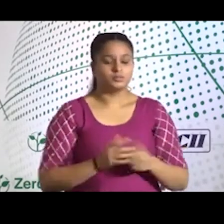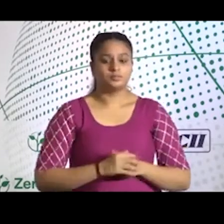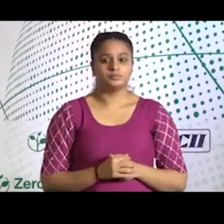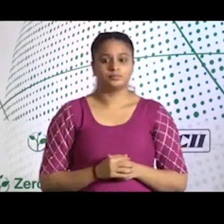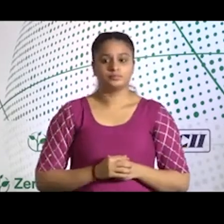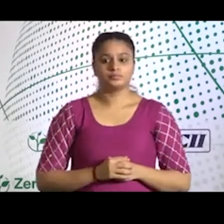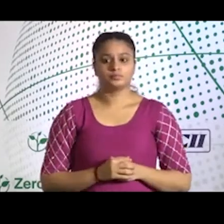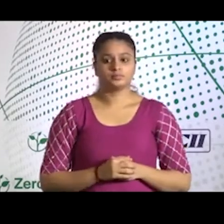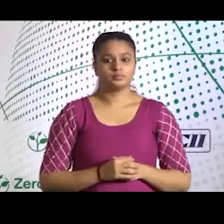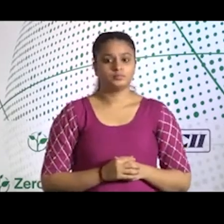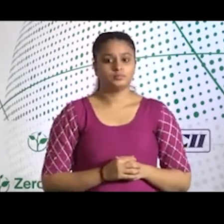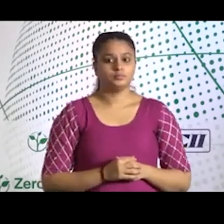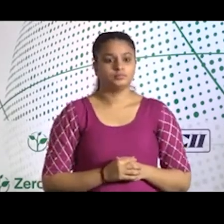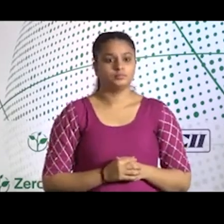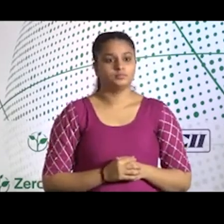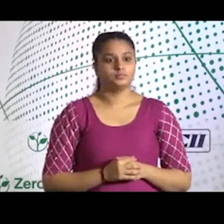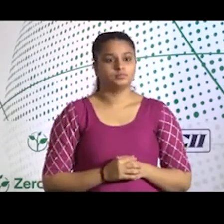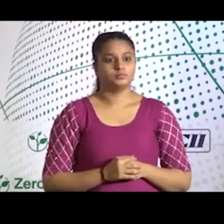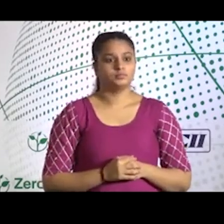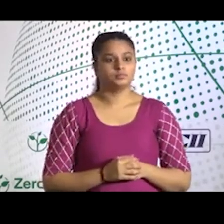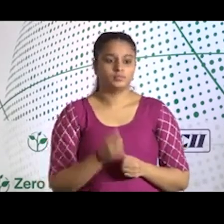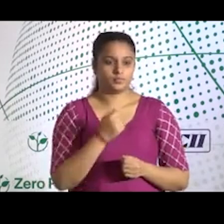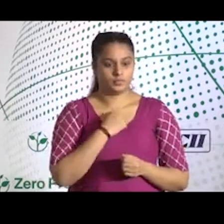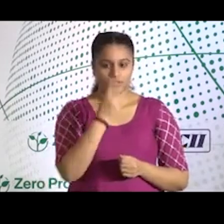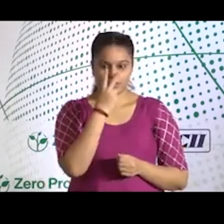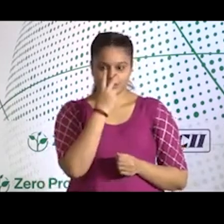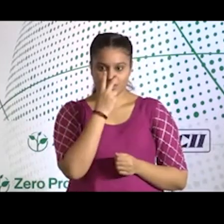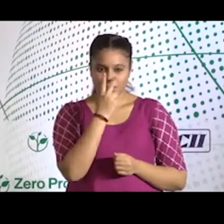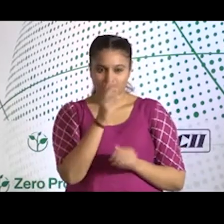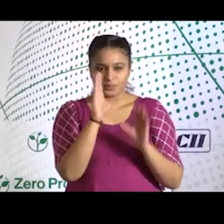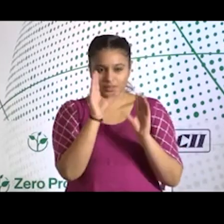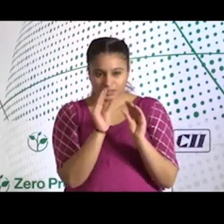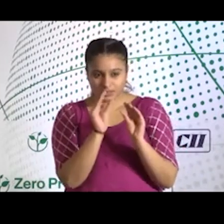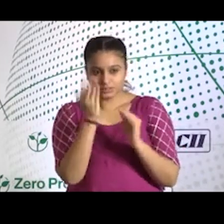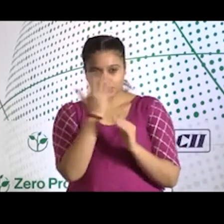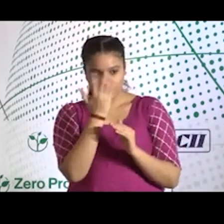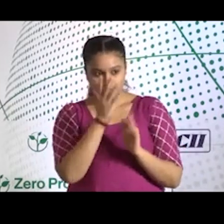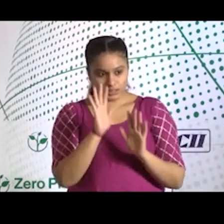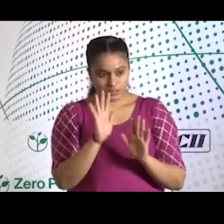that, okay, I have low vision and I need a magnifier